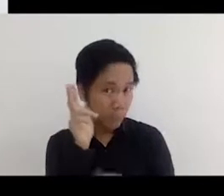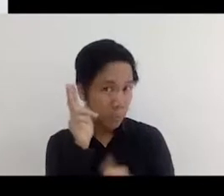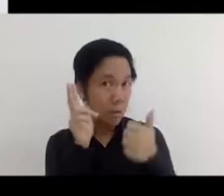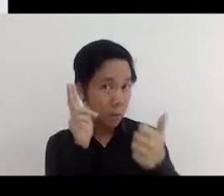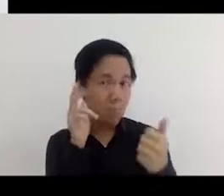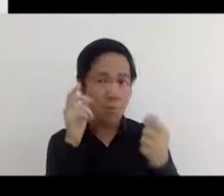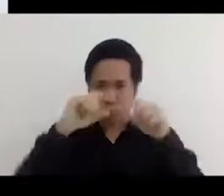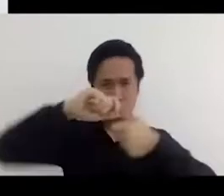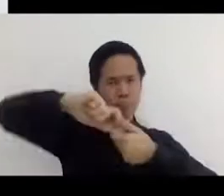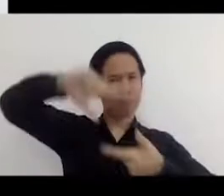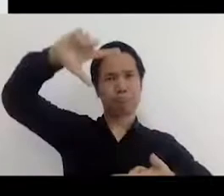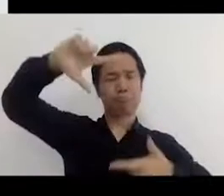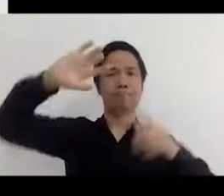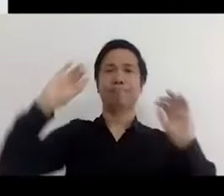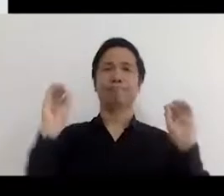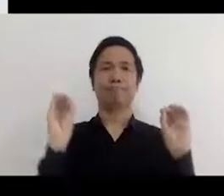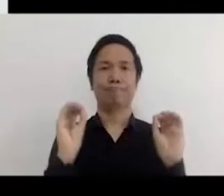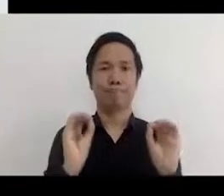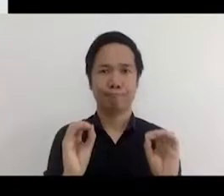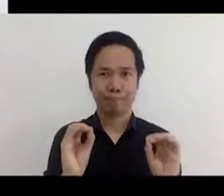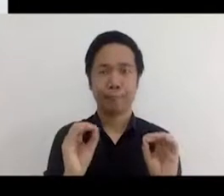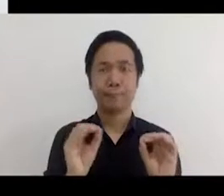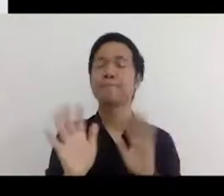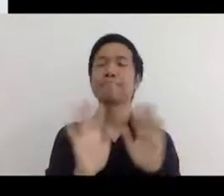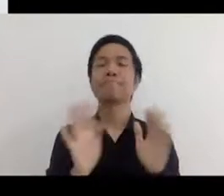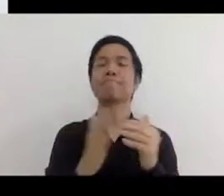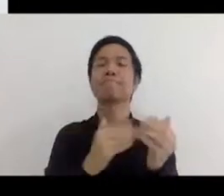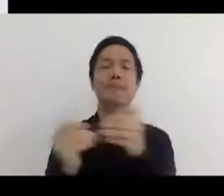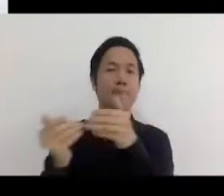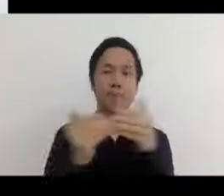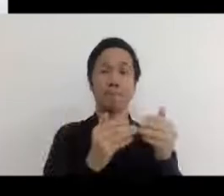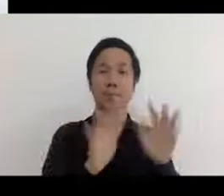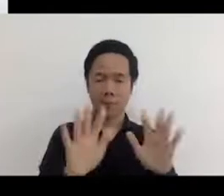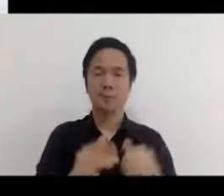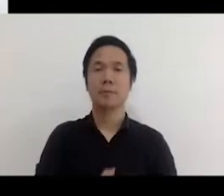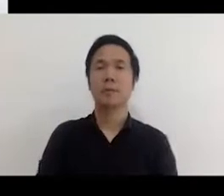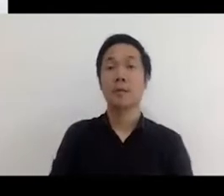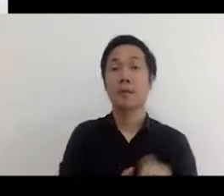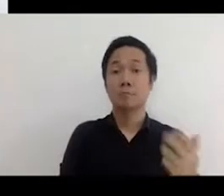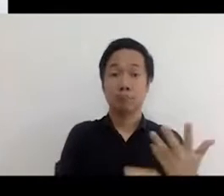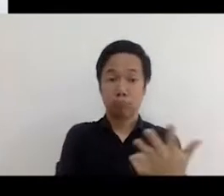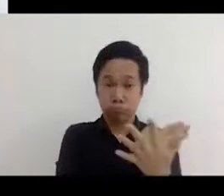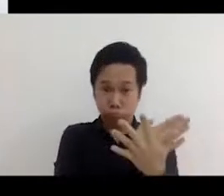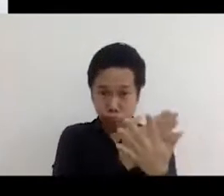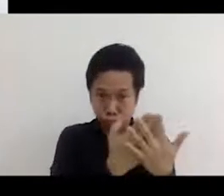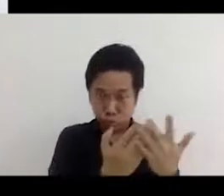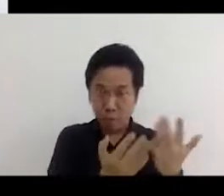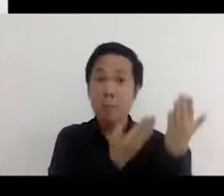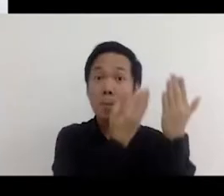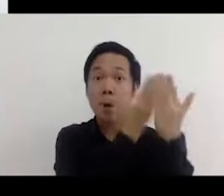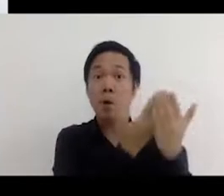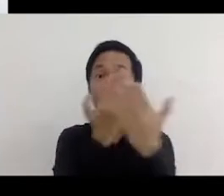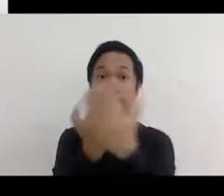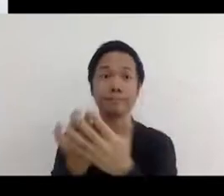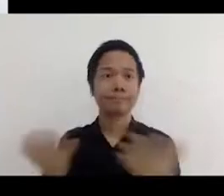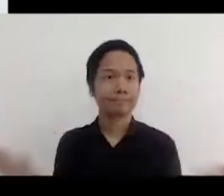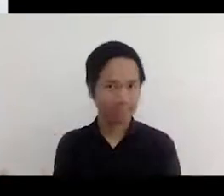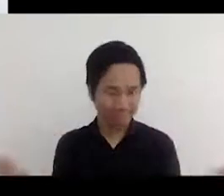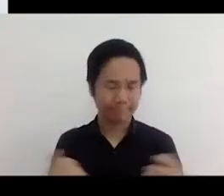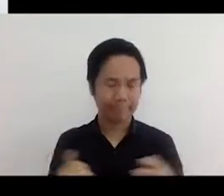First, in the current situation, enhanced prevention, preparedness and readiness to ensure a robust response of connectivity